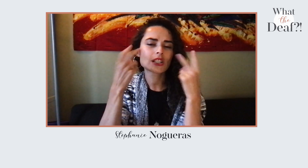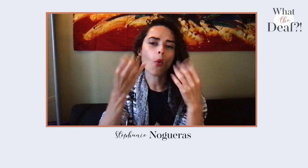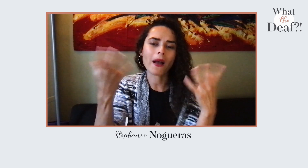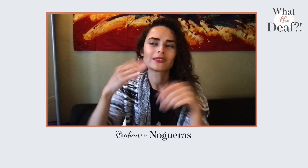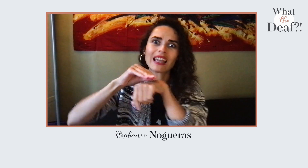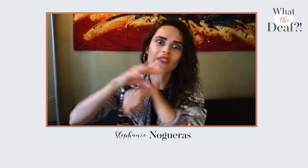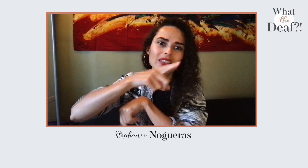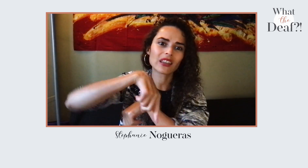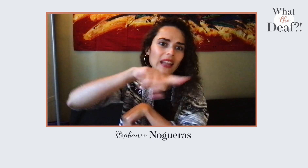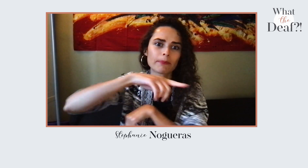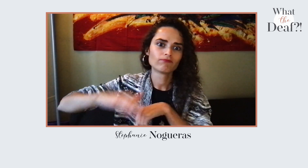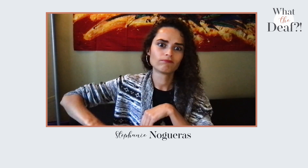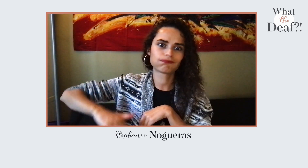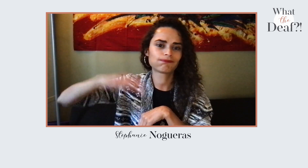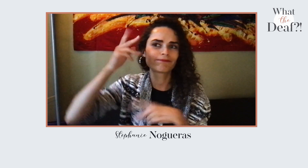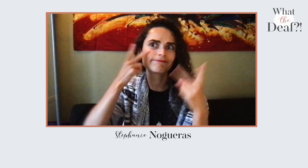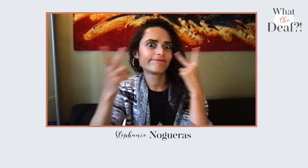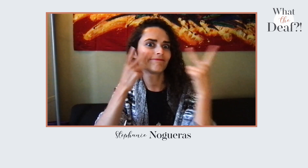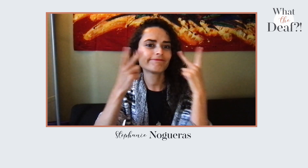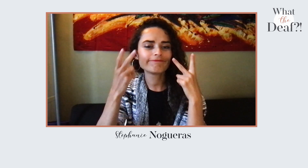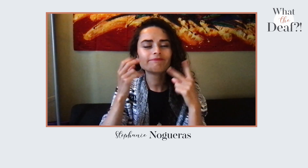you can see how that affects them in their development,